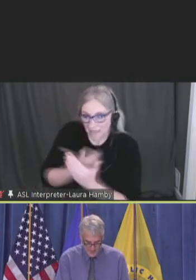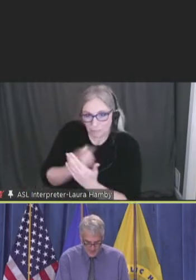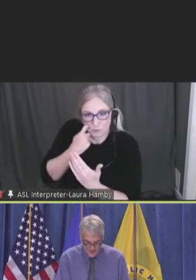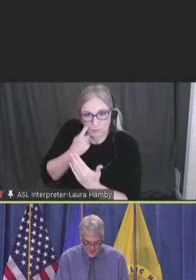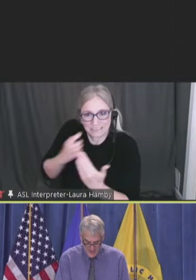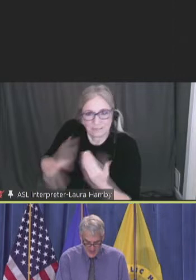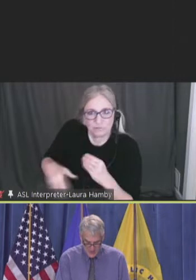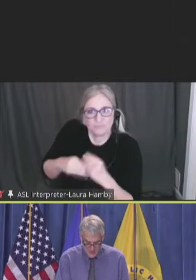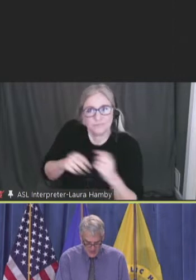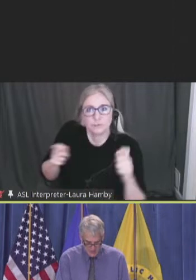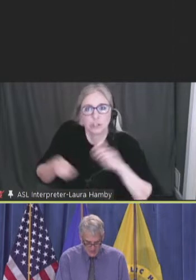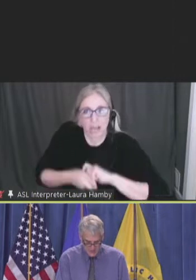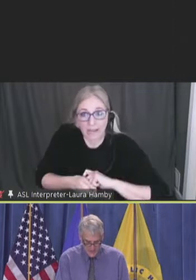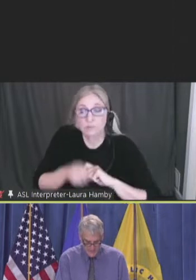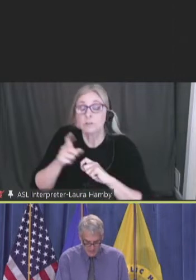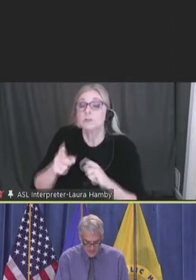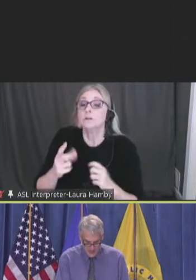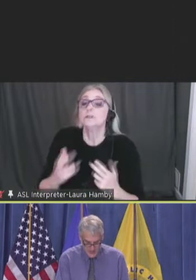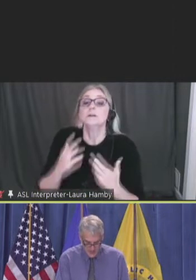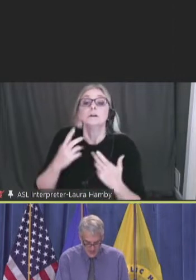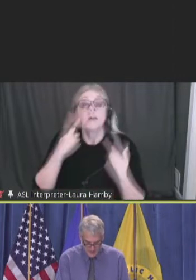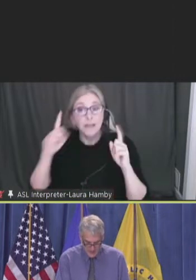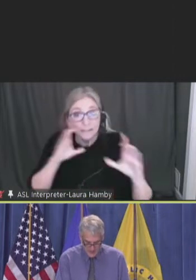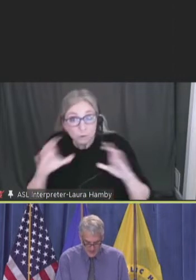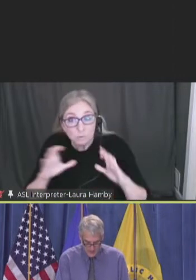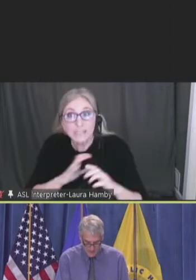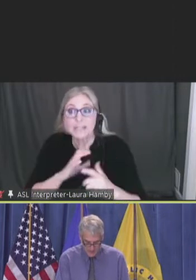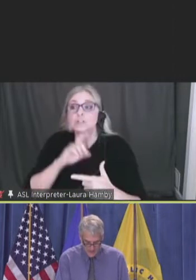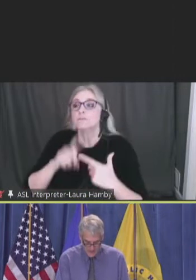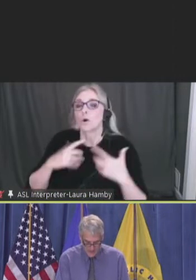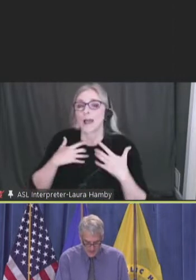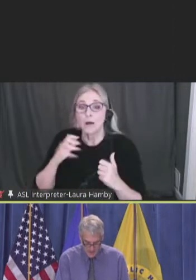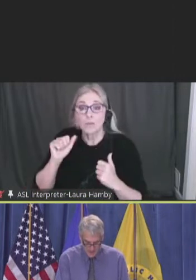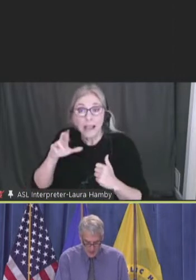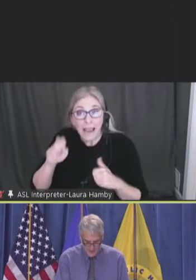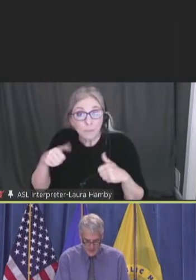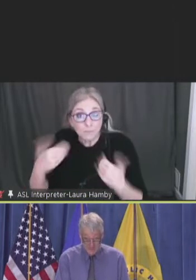This education should include effective communication techniques for healthcare providers when discussing